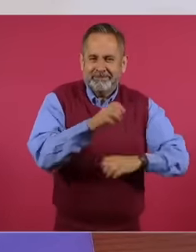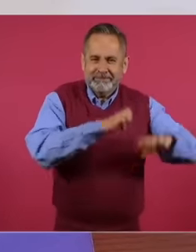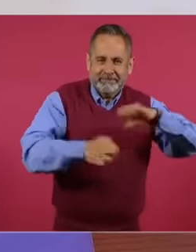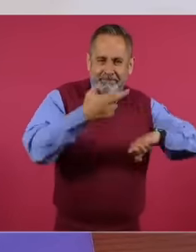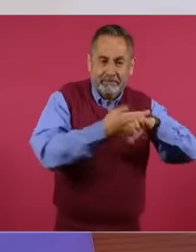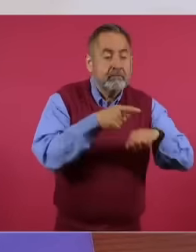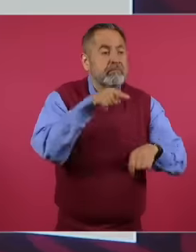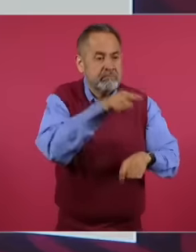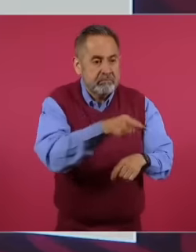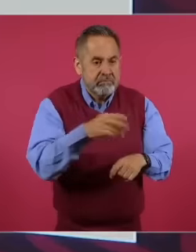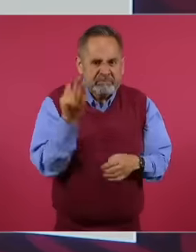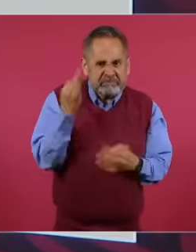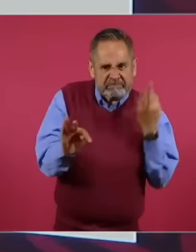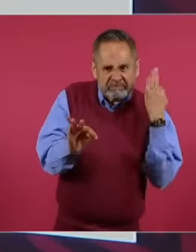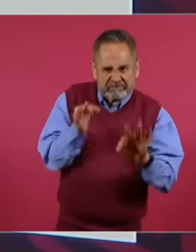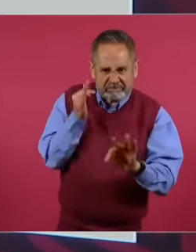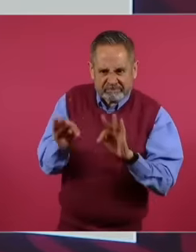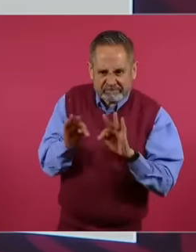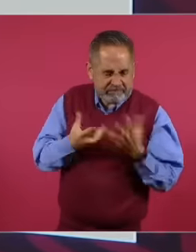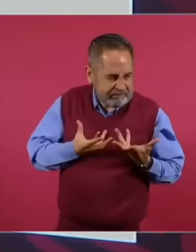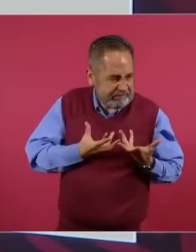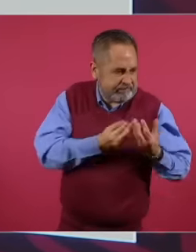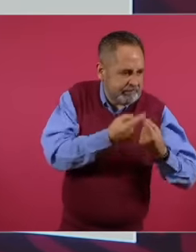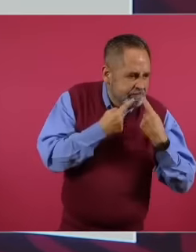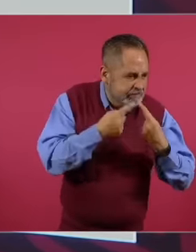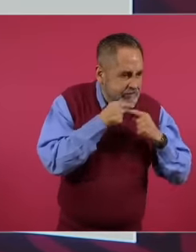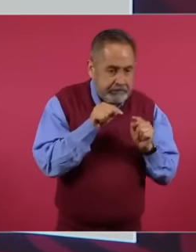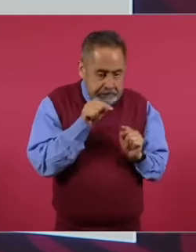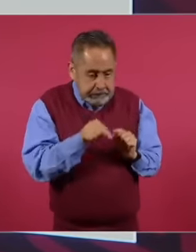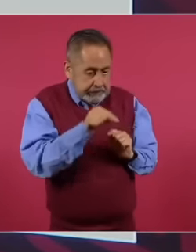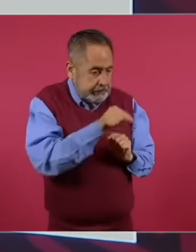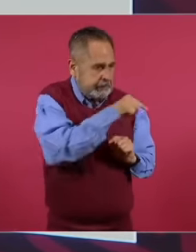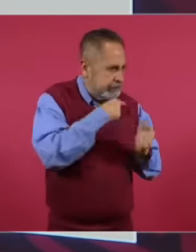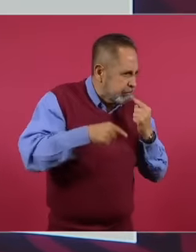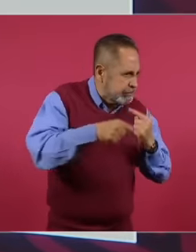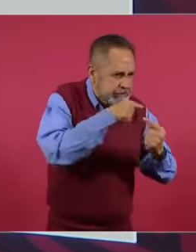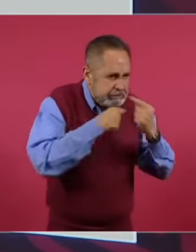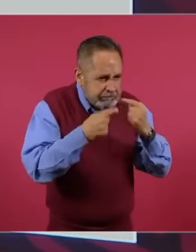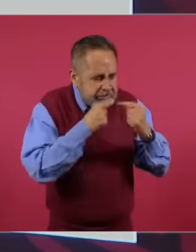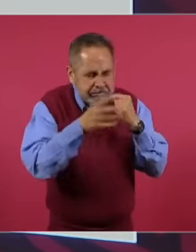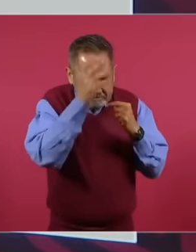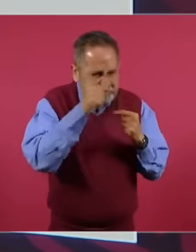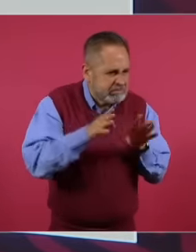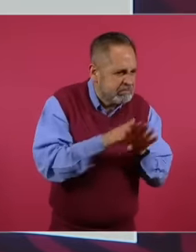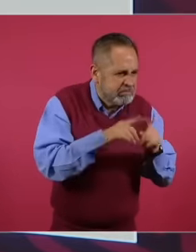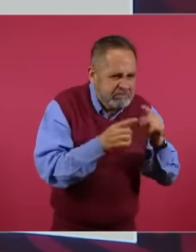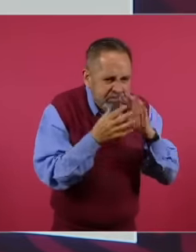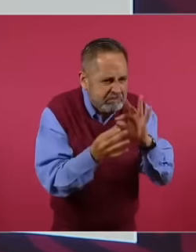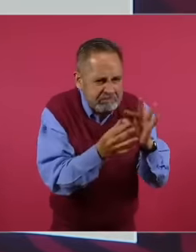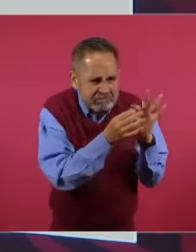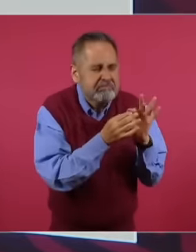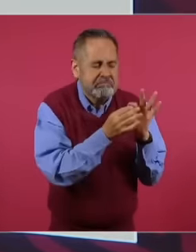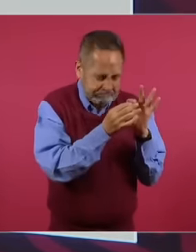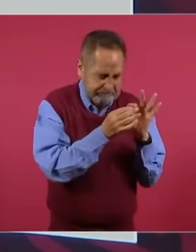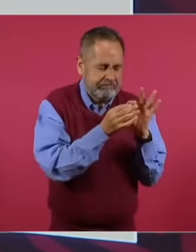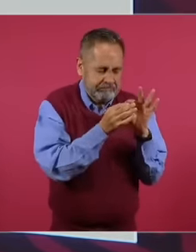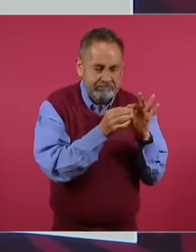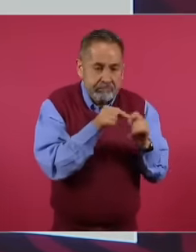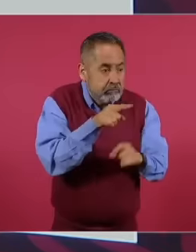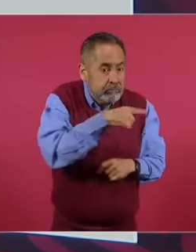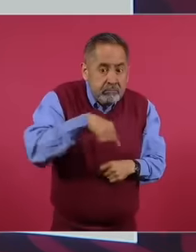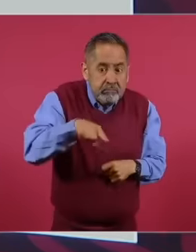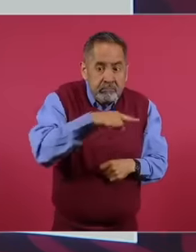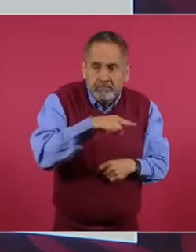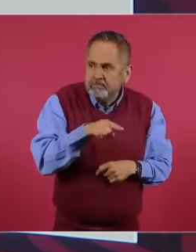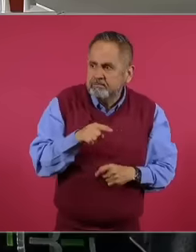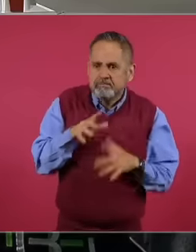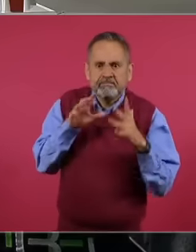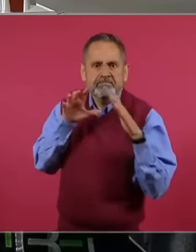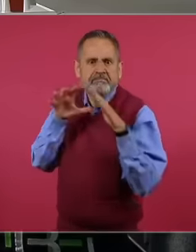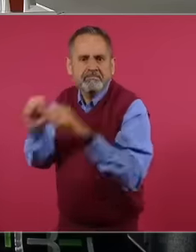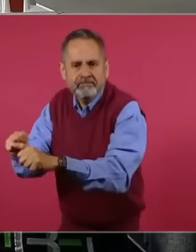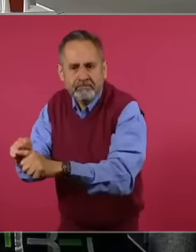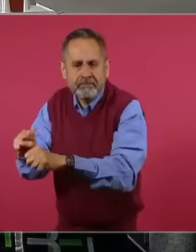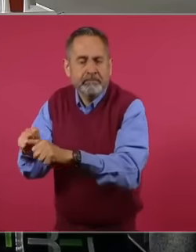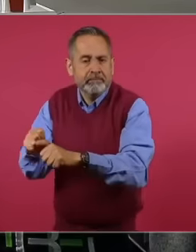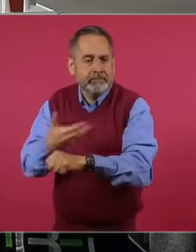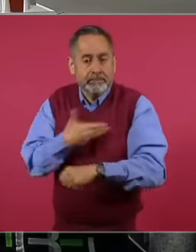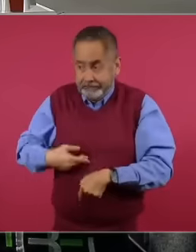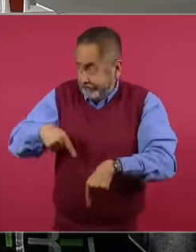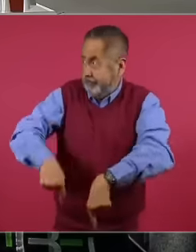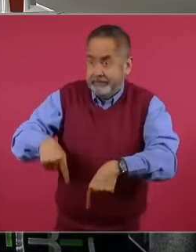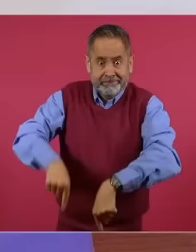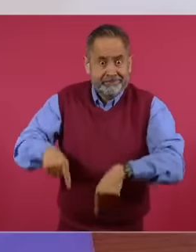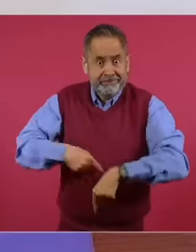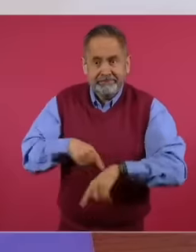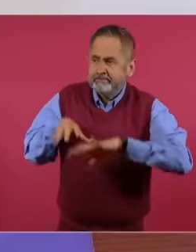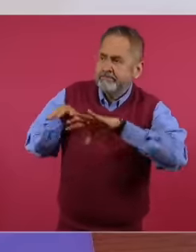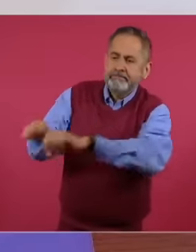to uh arrest the president here in the palace